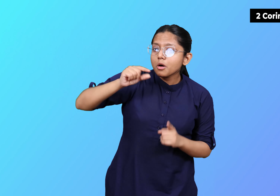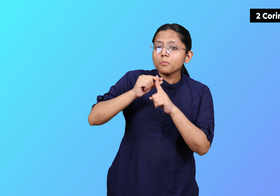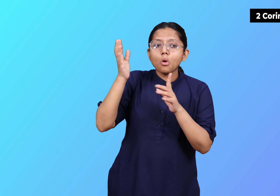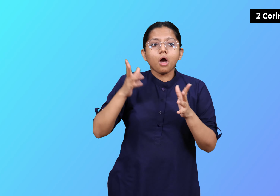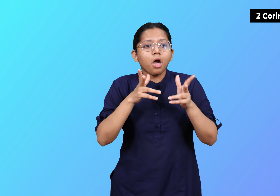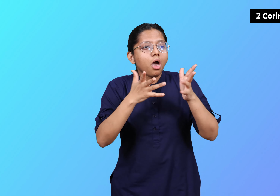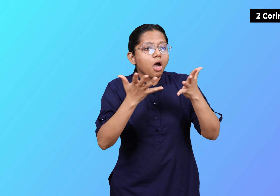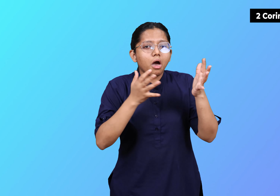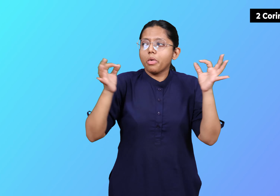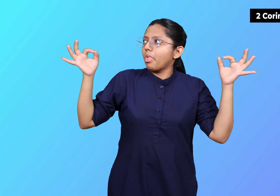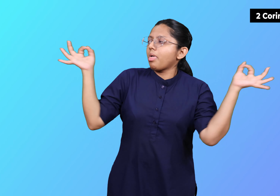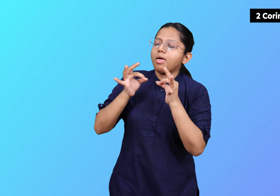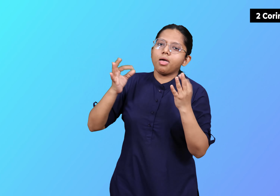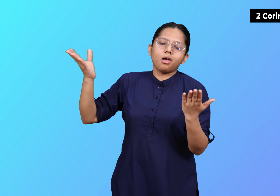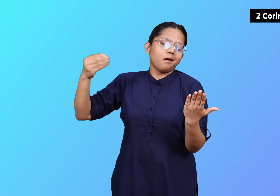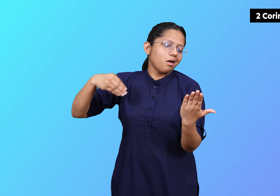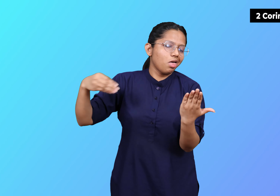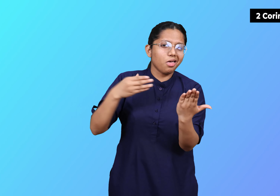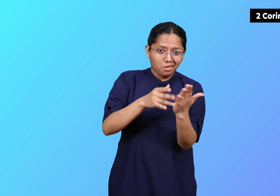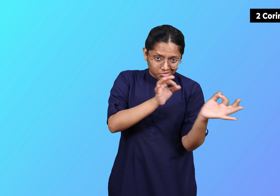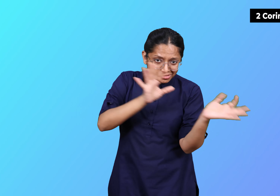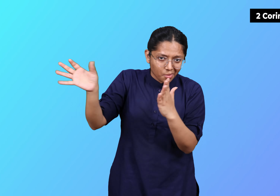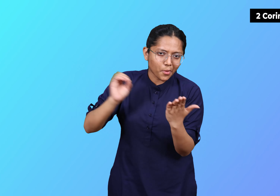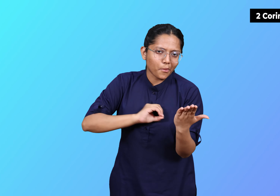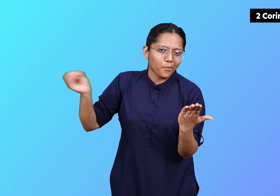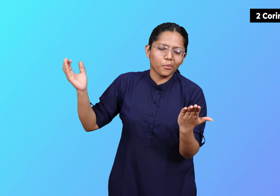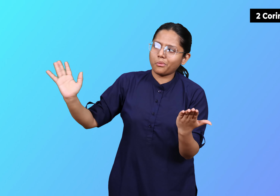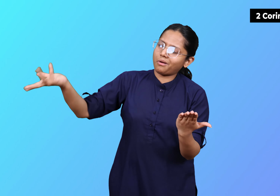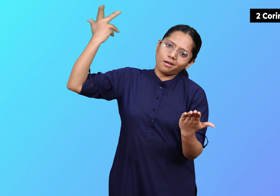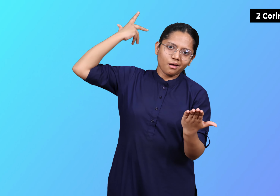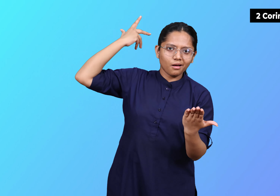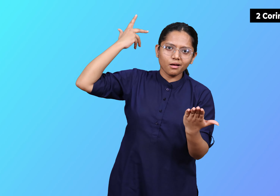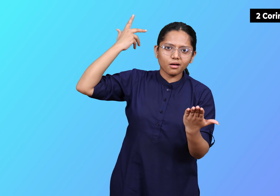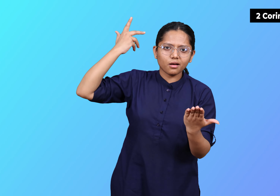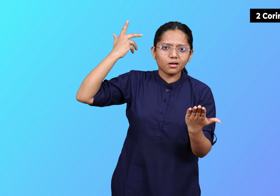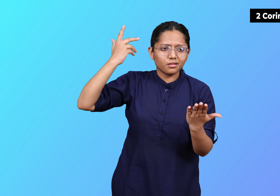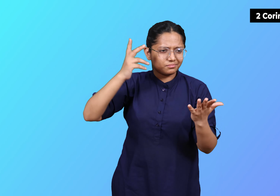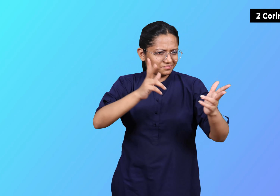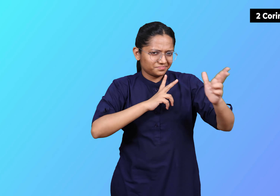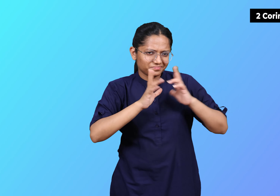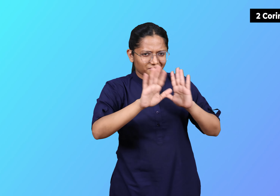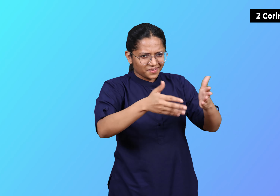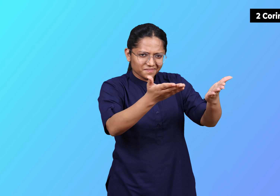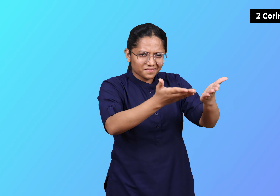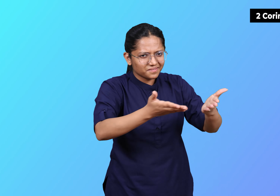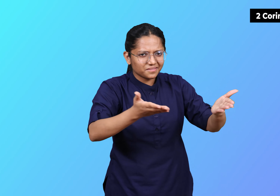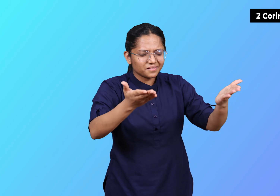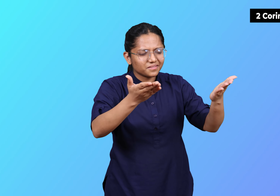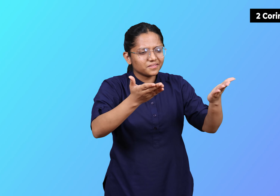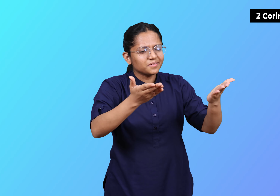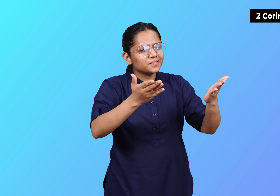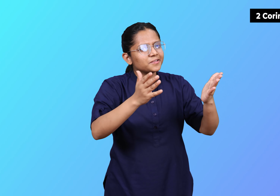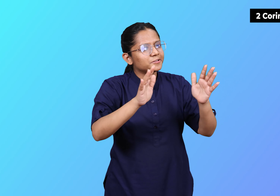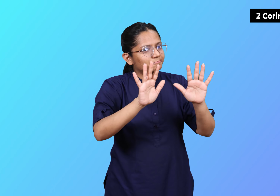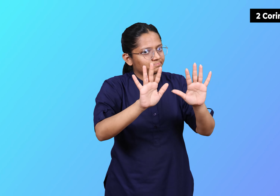but that I am afraid to say anything when I am there with you.